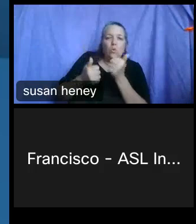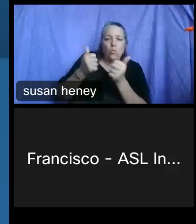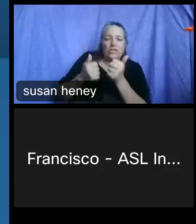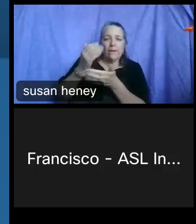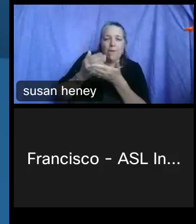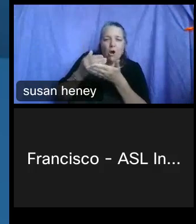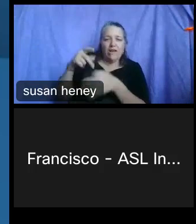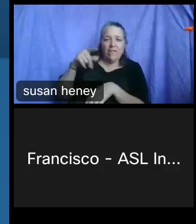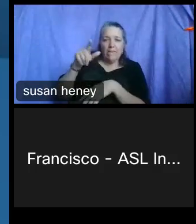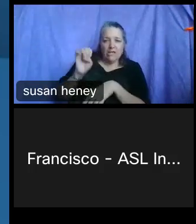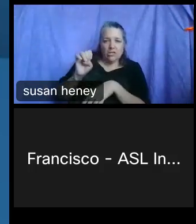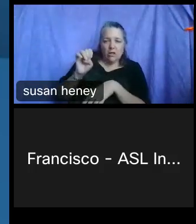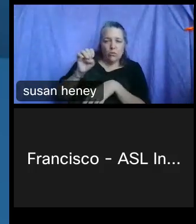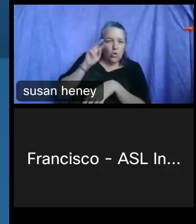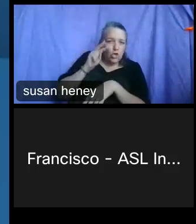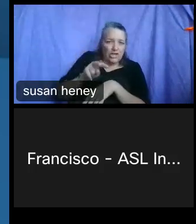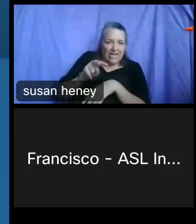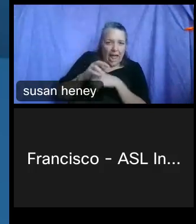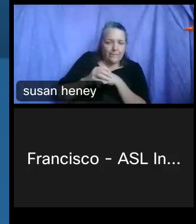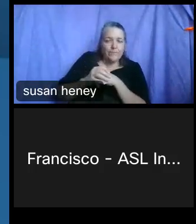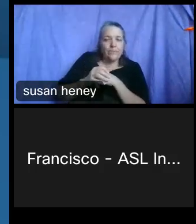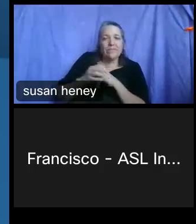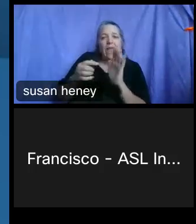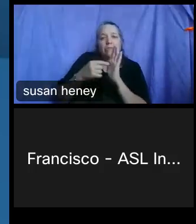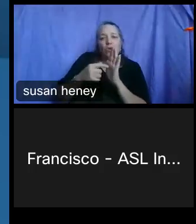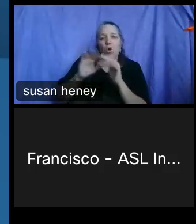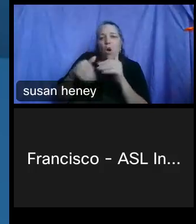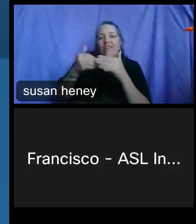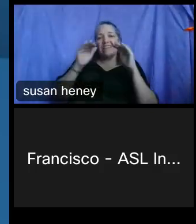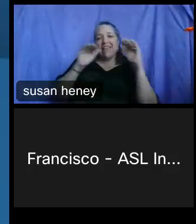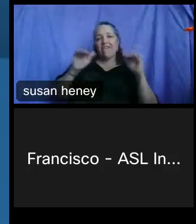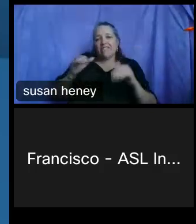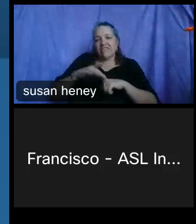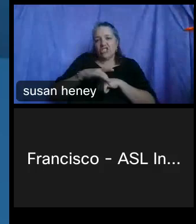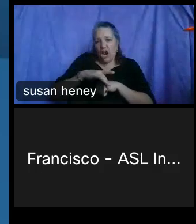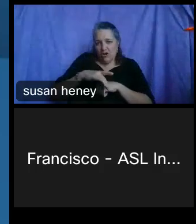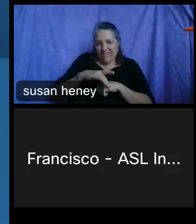slide. My objective is to show you all of the levels of geography that comprises of